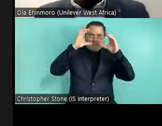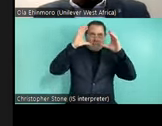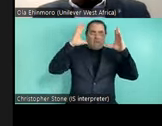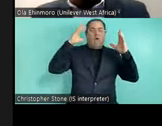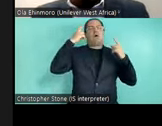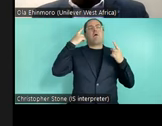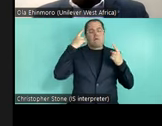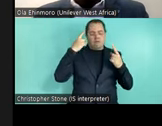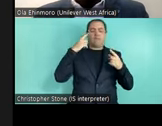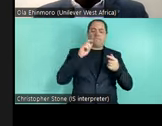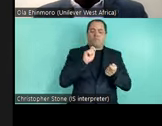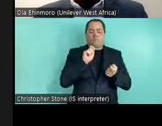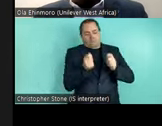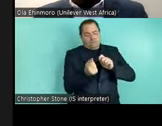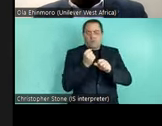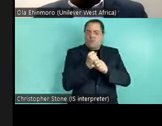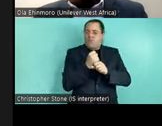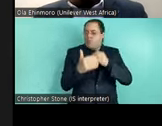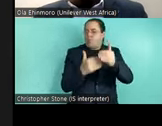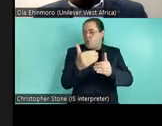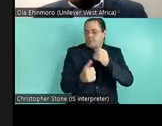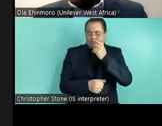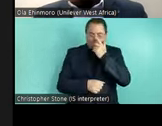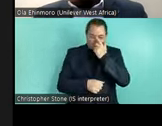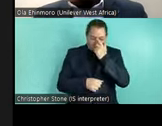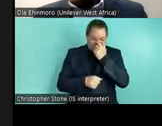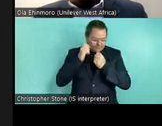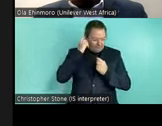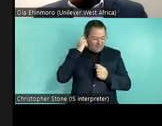will drive you know the level of productivity that we wanted.